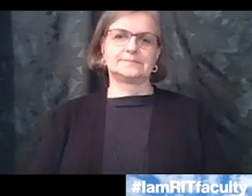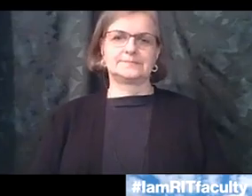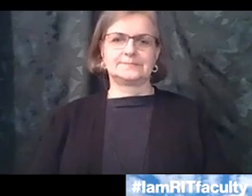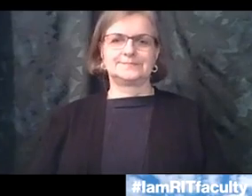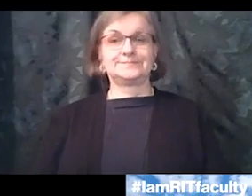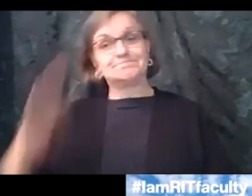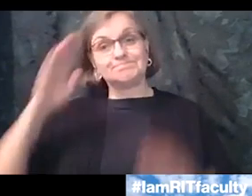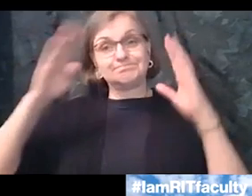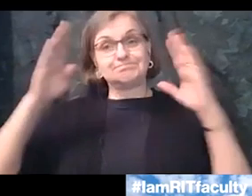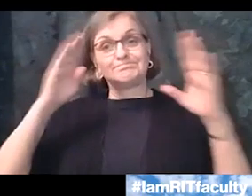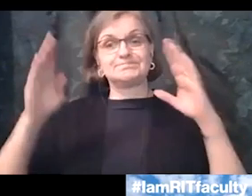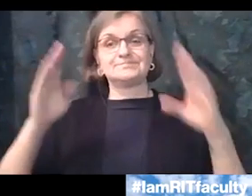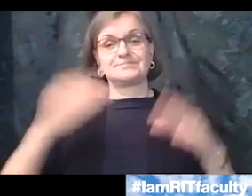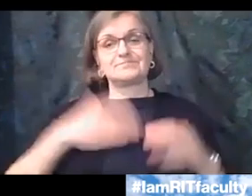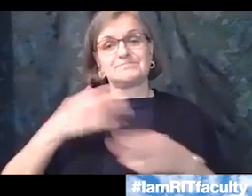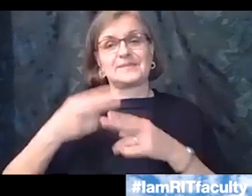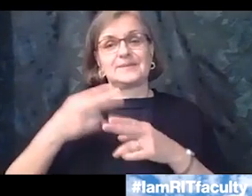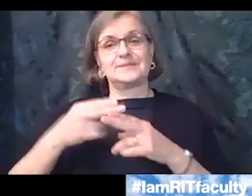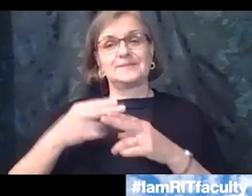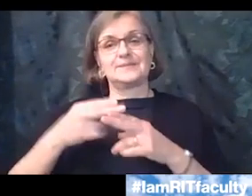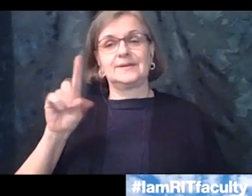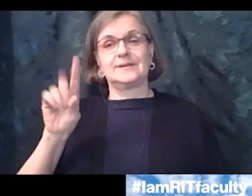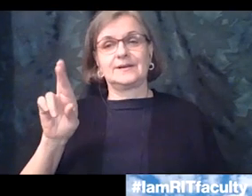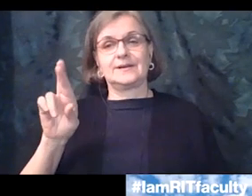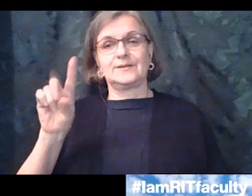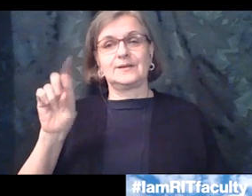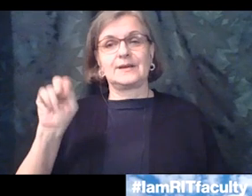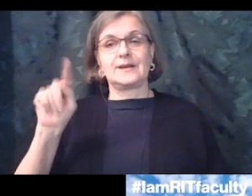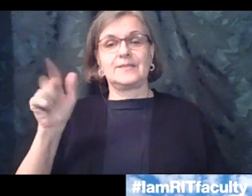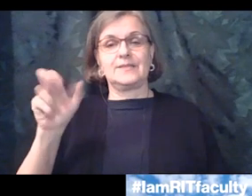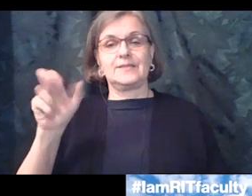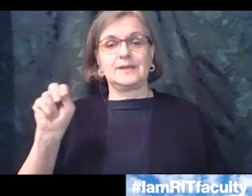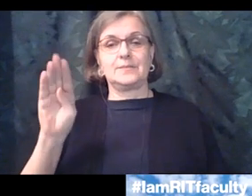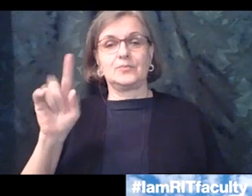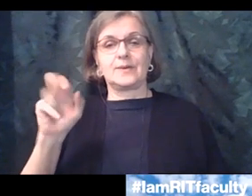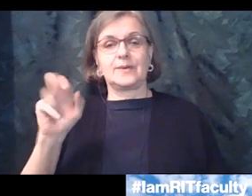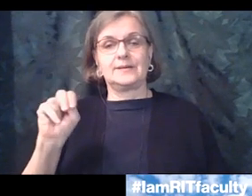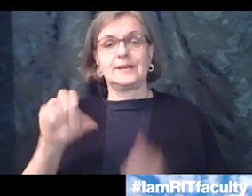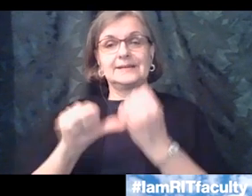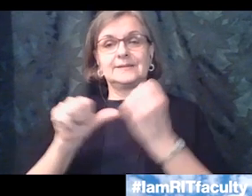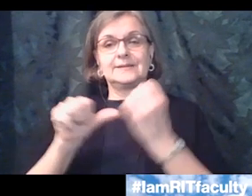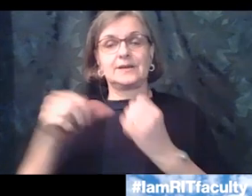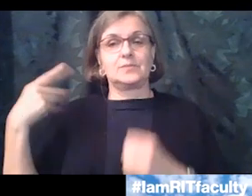Hello, everyone. I'm Dr. Donathan Brown, assistant provost and assistant vice president for faculty diversity